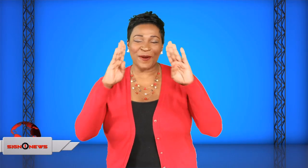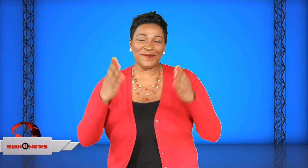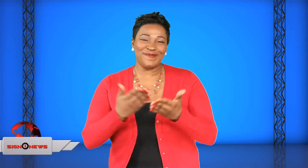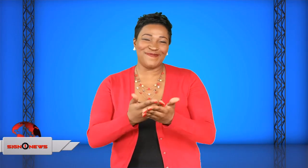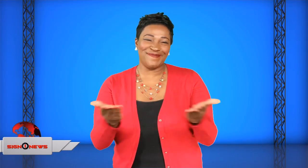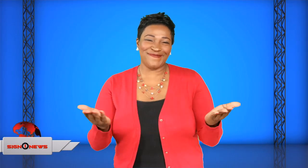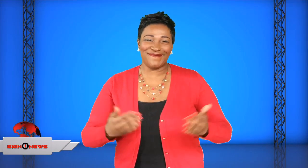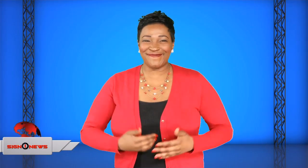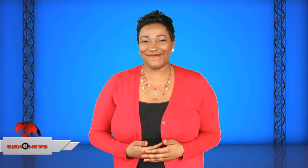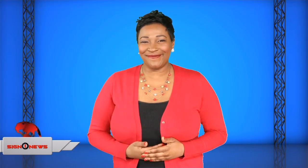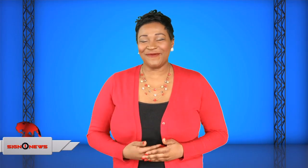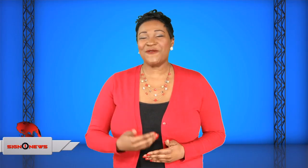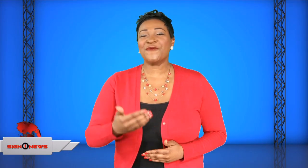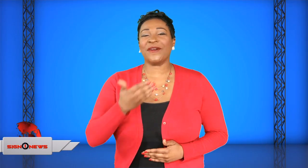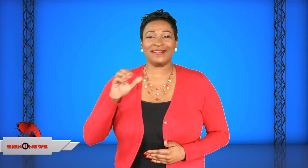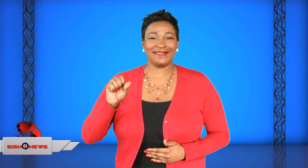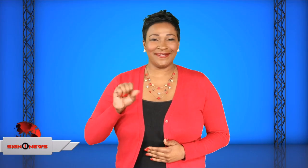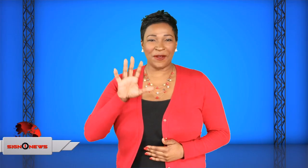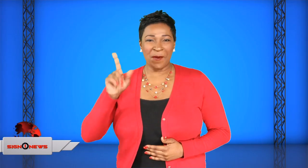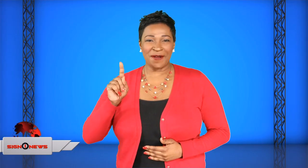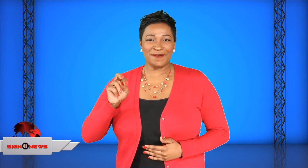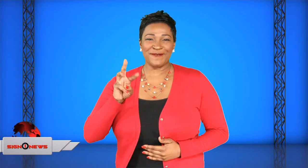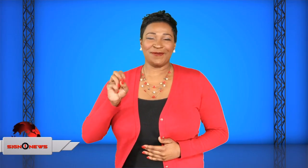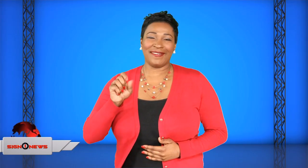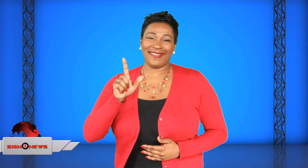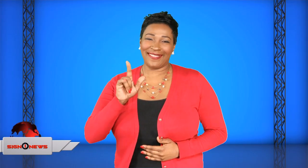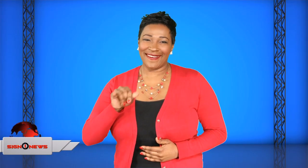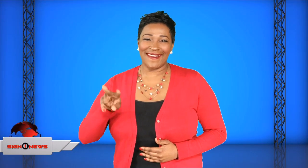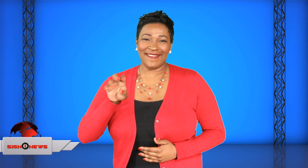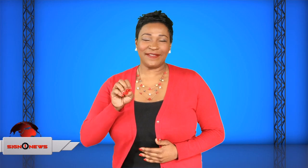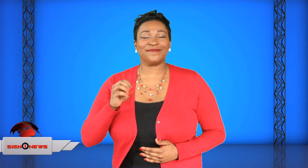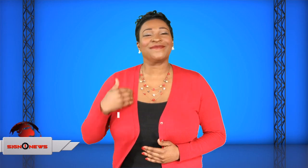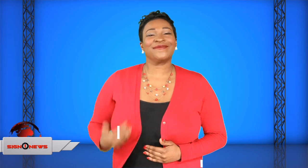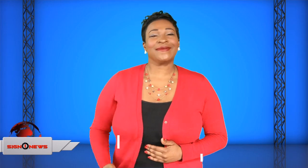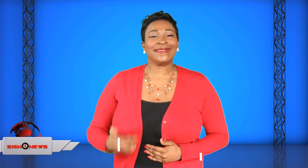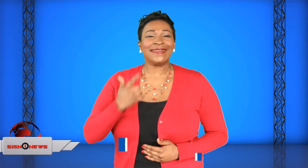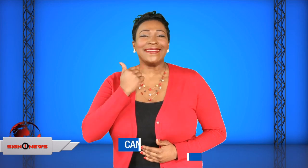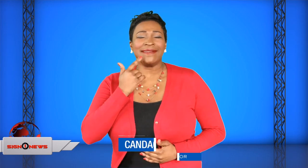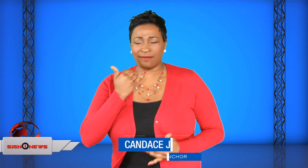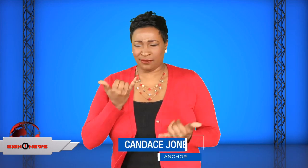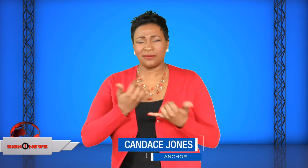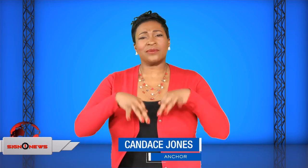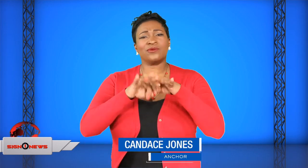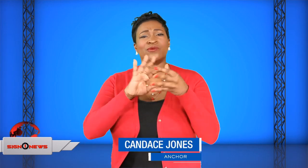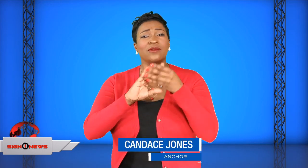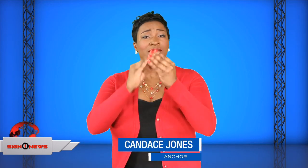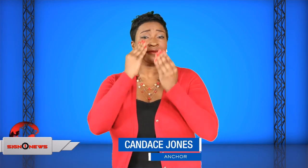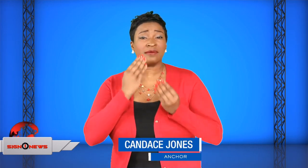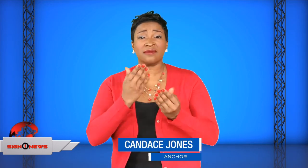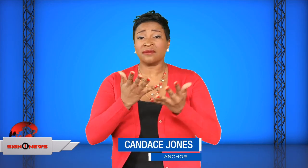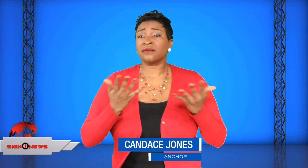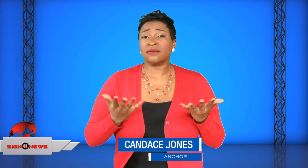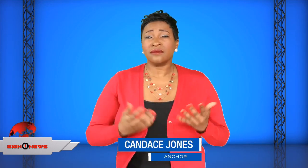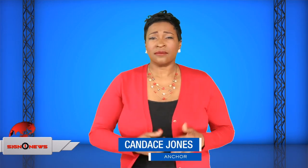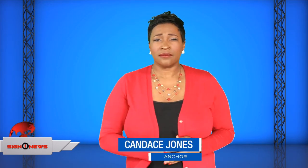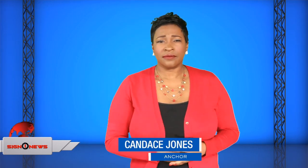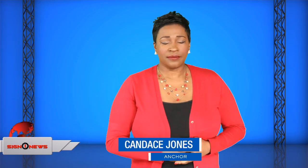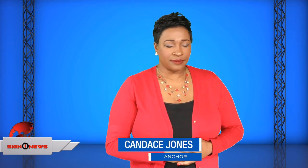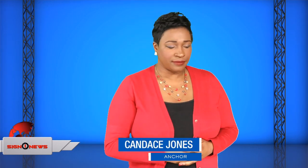Hello everyone. Welcome to Sign1News live. I'm Candace Jones. Here are your top stories for today.